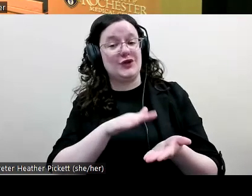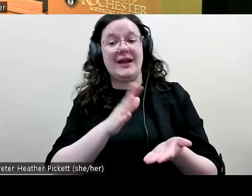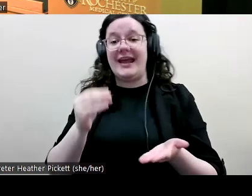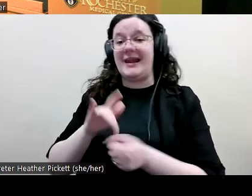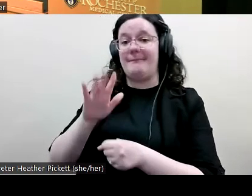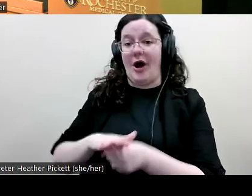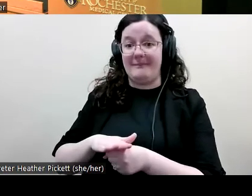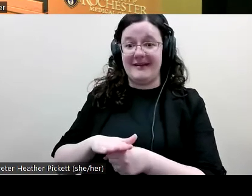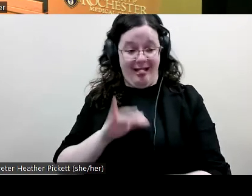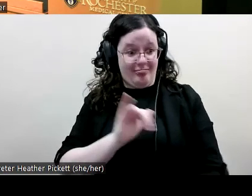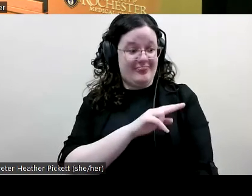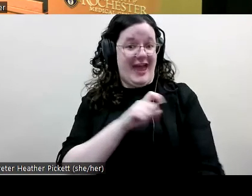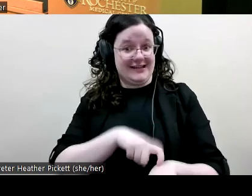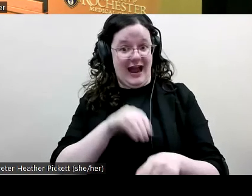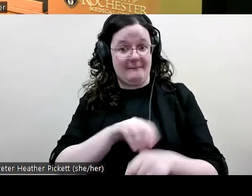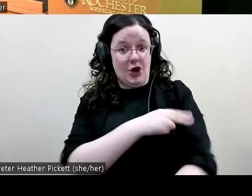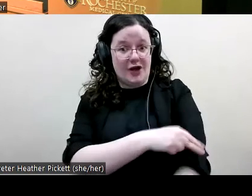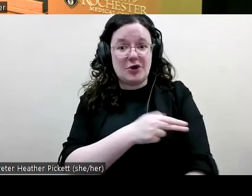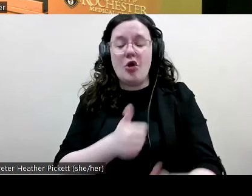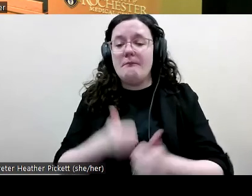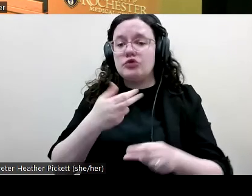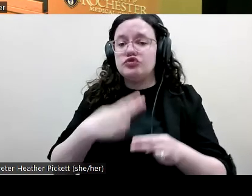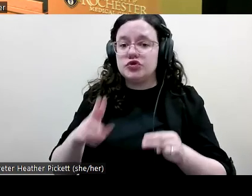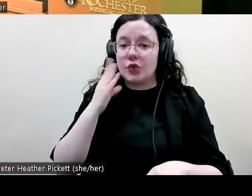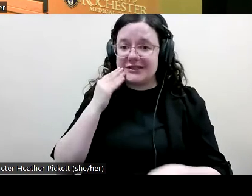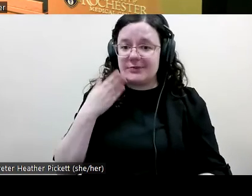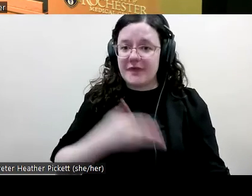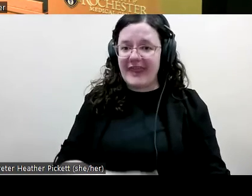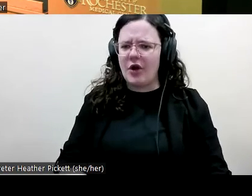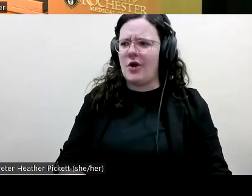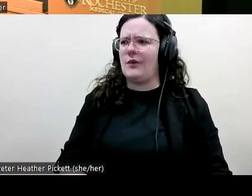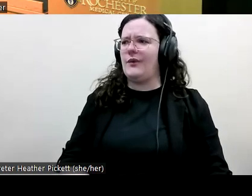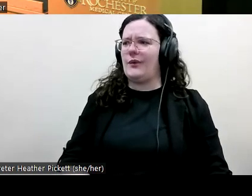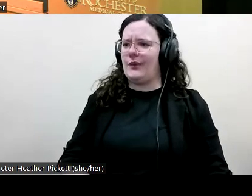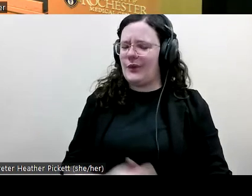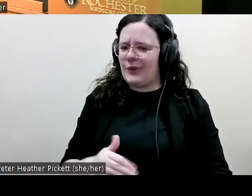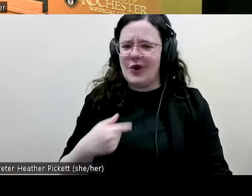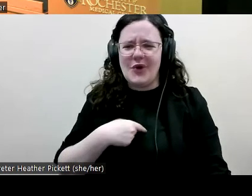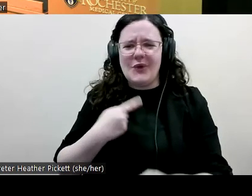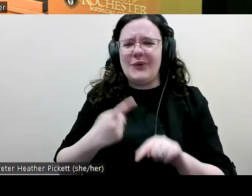yeah and so you know we can't underestimate right the power of having friends and family care for